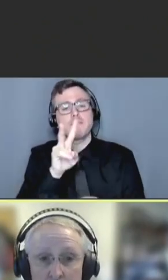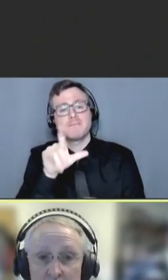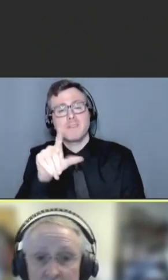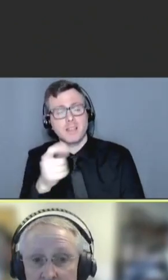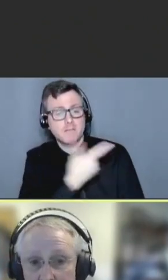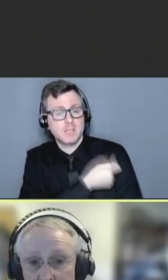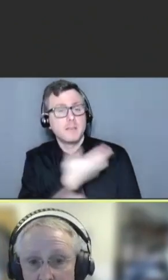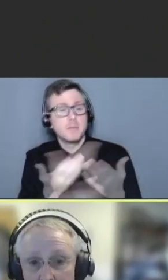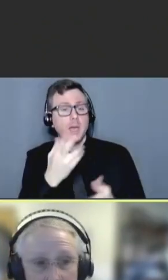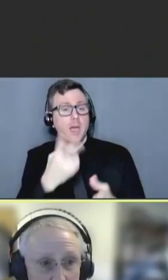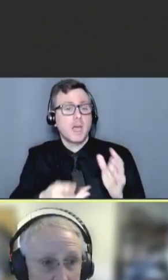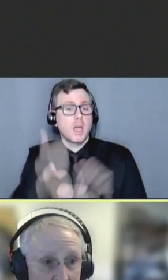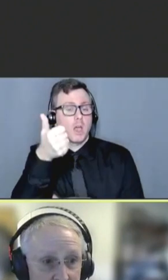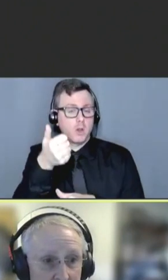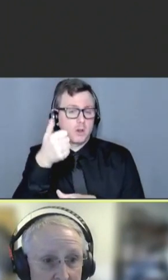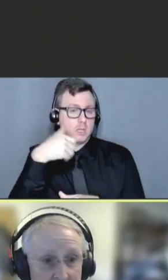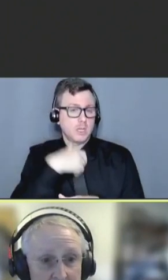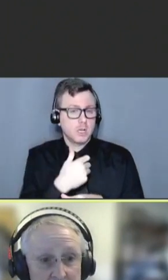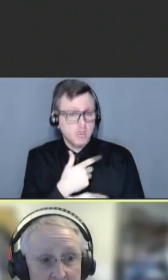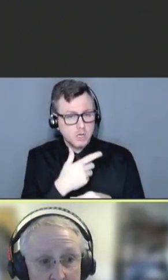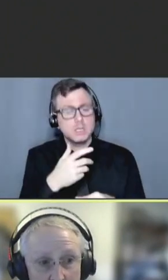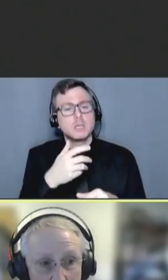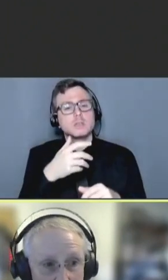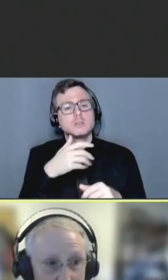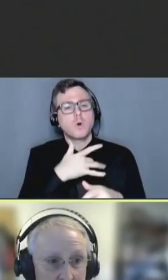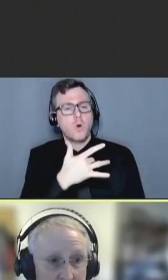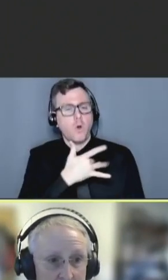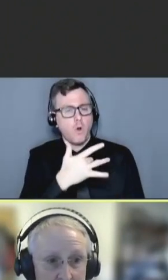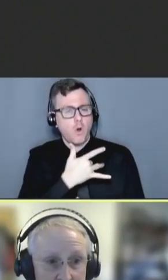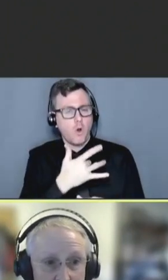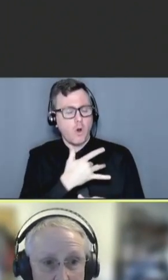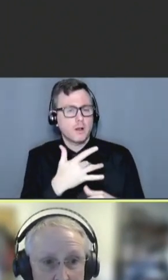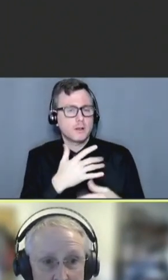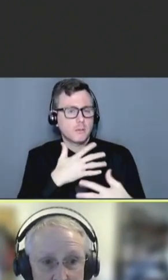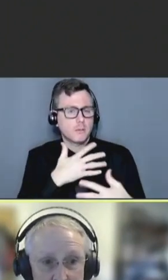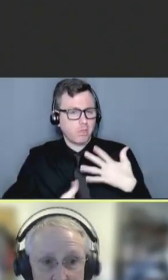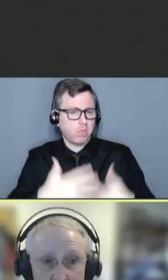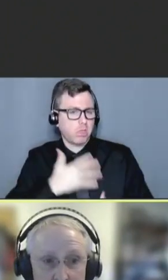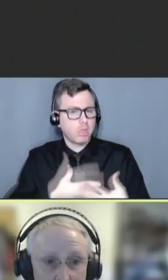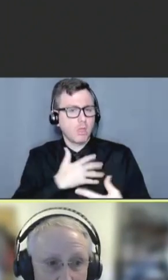greater risk of near-term cardiovascular events, although that spend as not been observed for acute